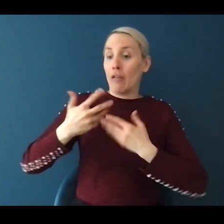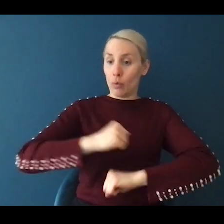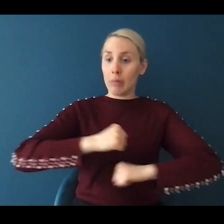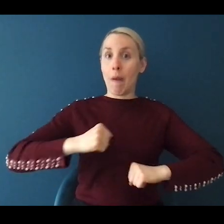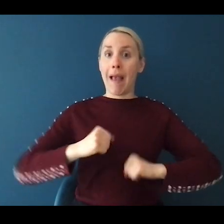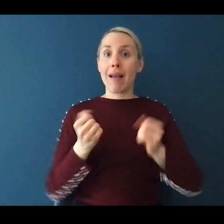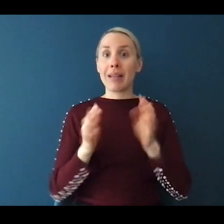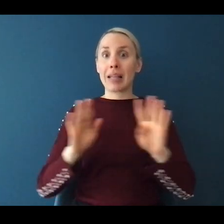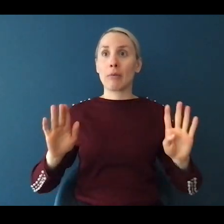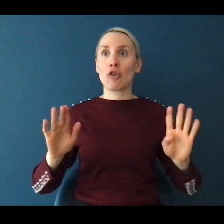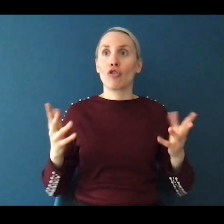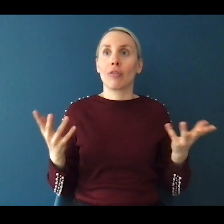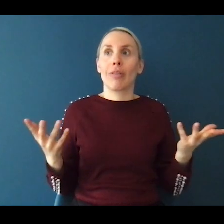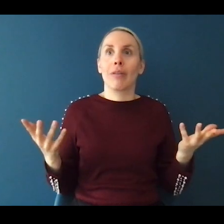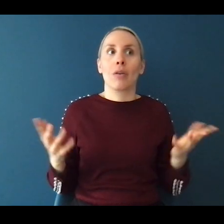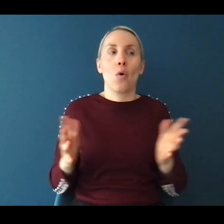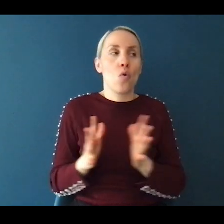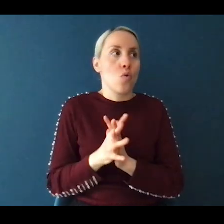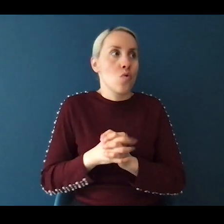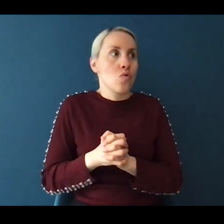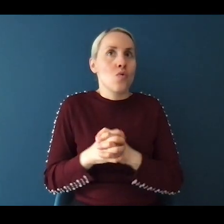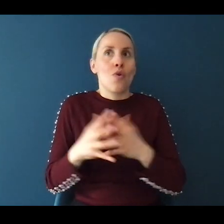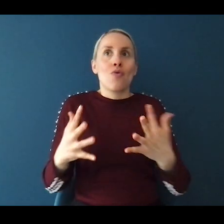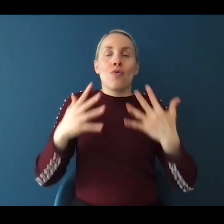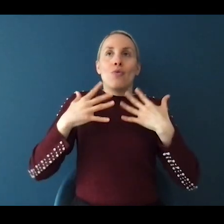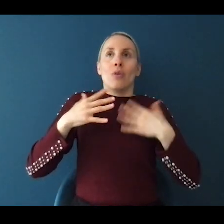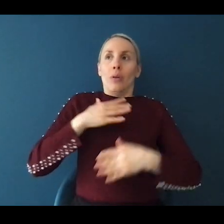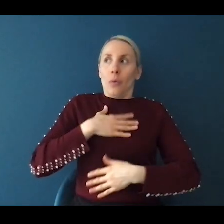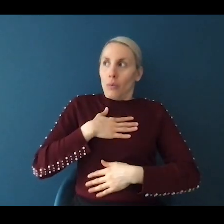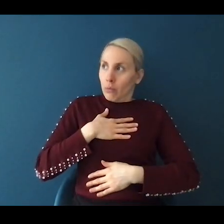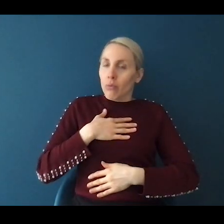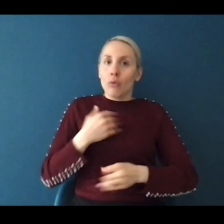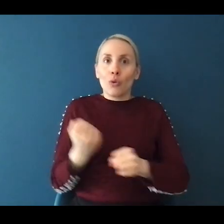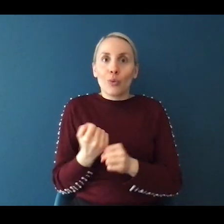when you're given a space and then you get like a green light to do whatever you want